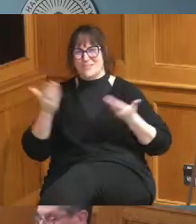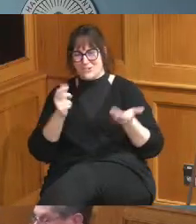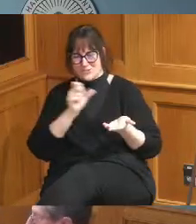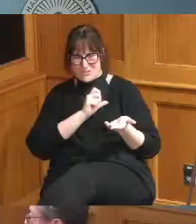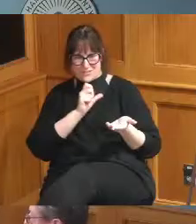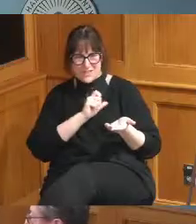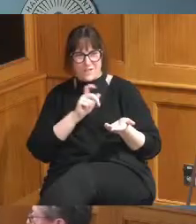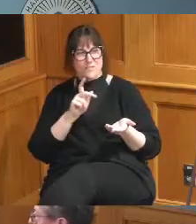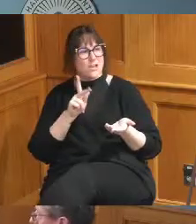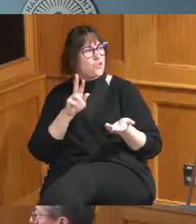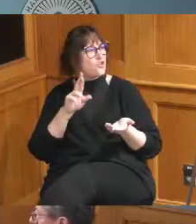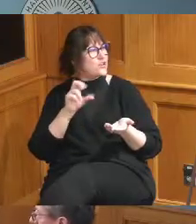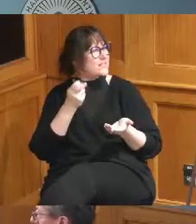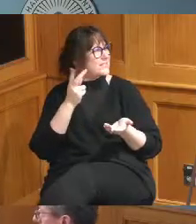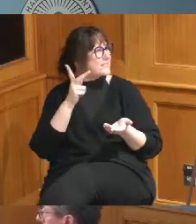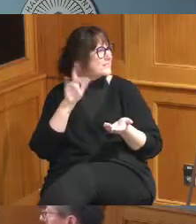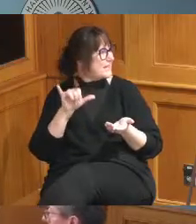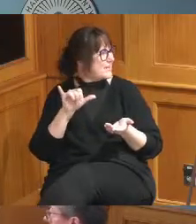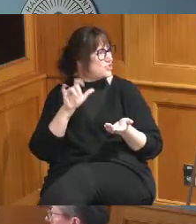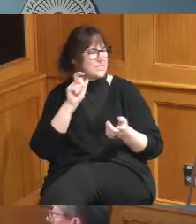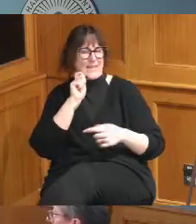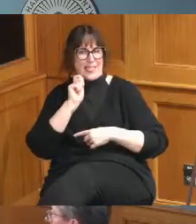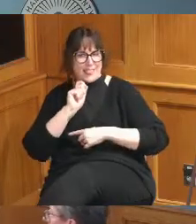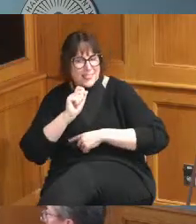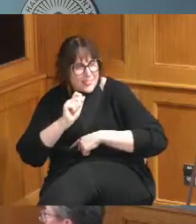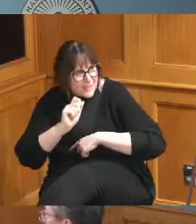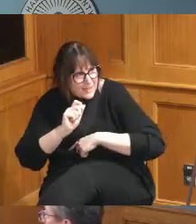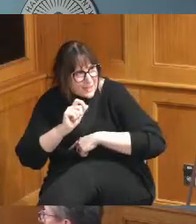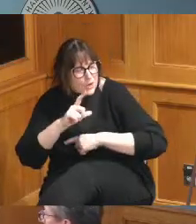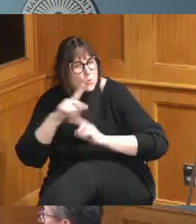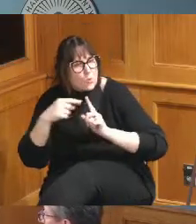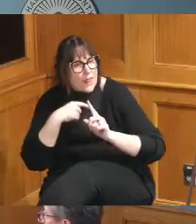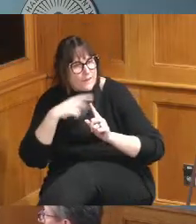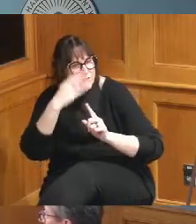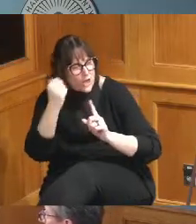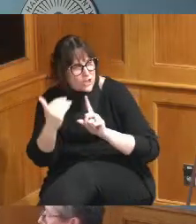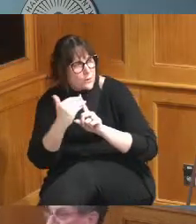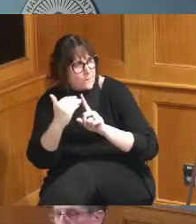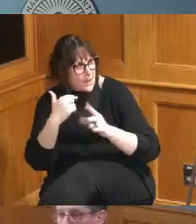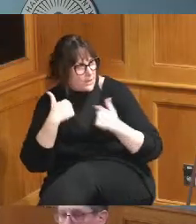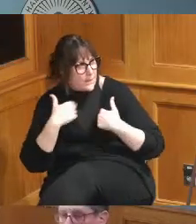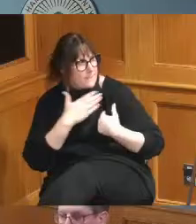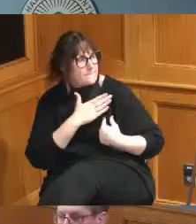lean into the mic every time I forget to do it just remind me so please introduce starting from